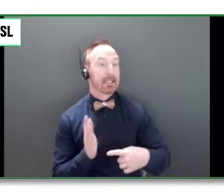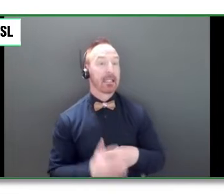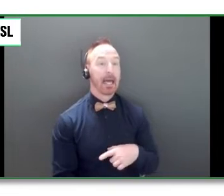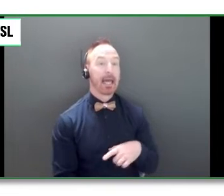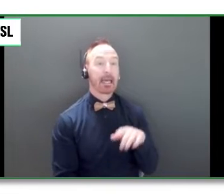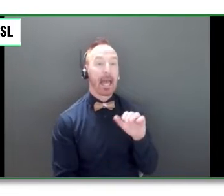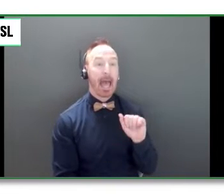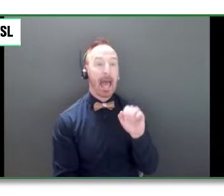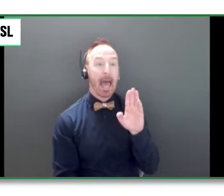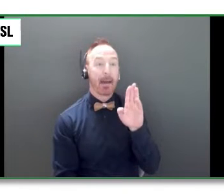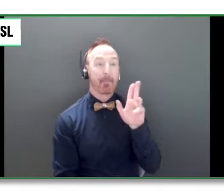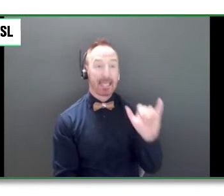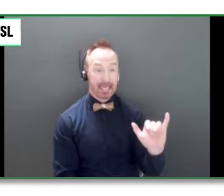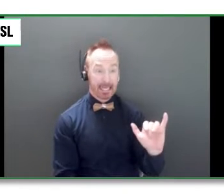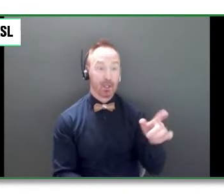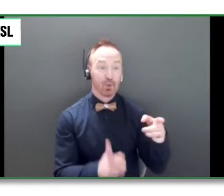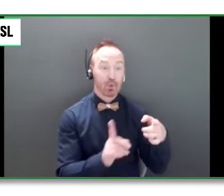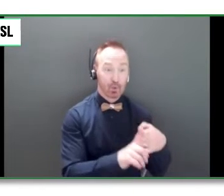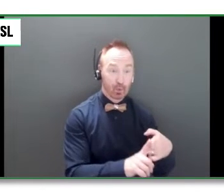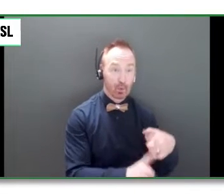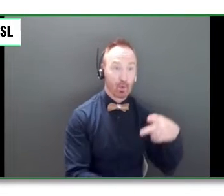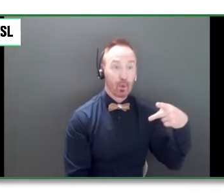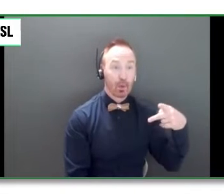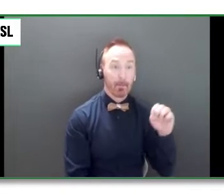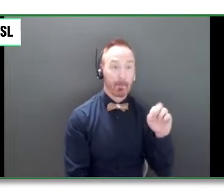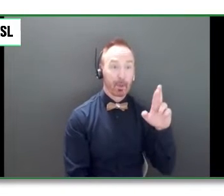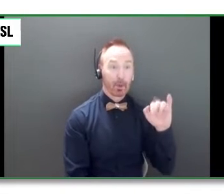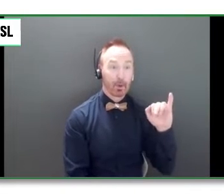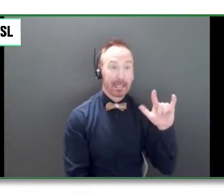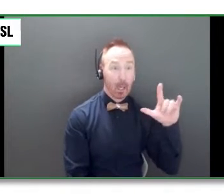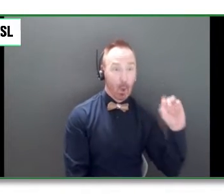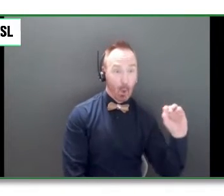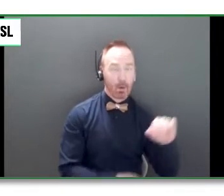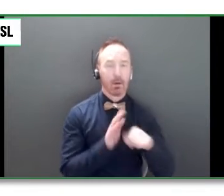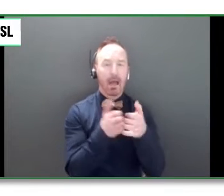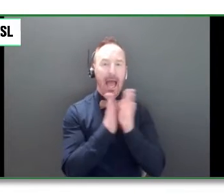him to consider her perspective. Um